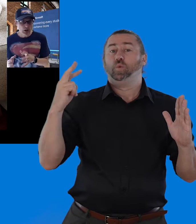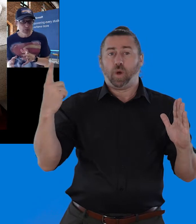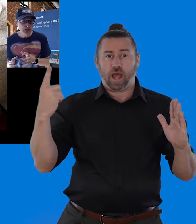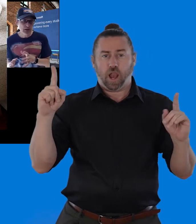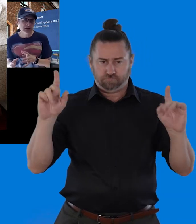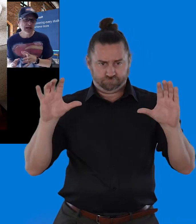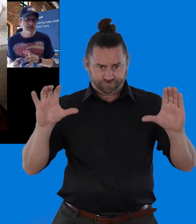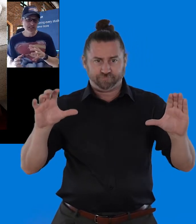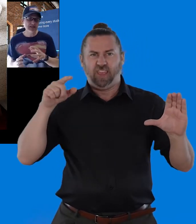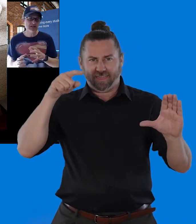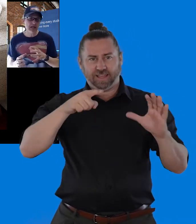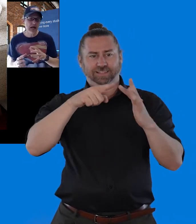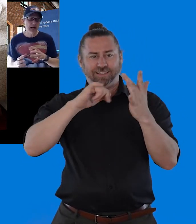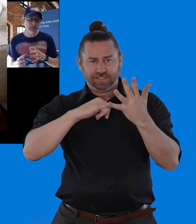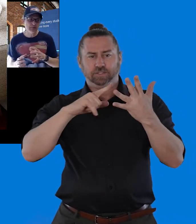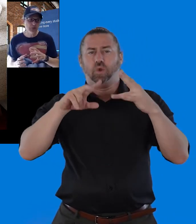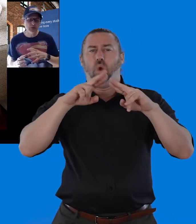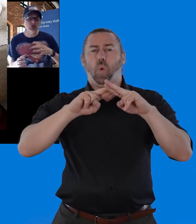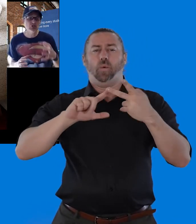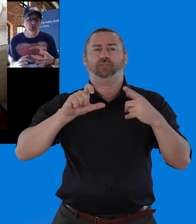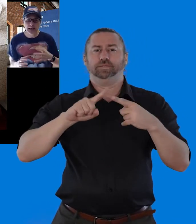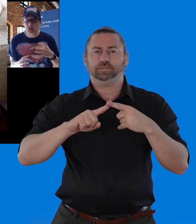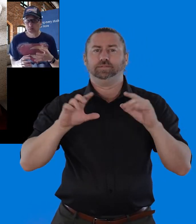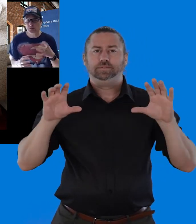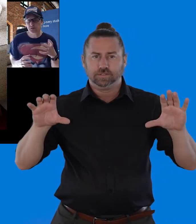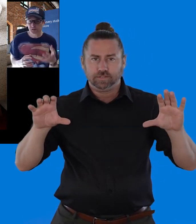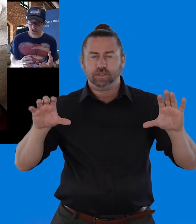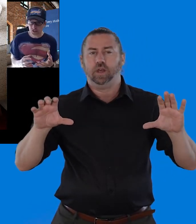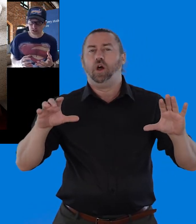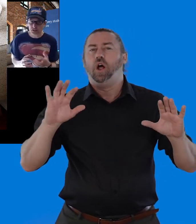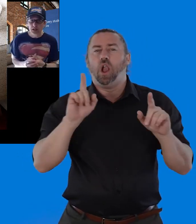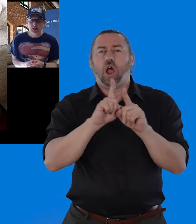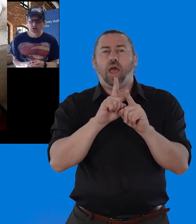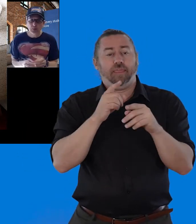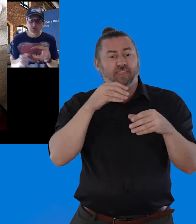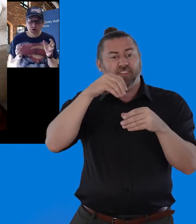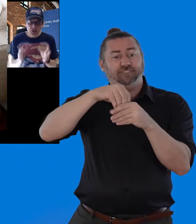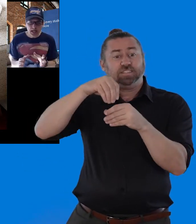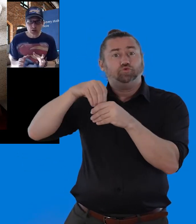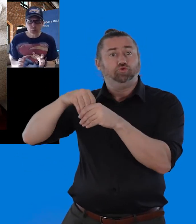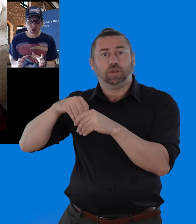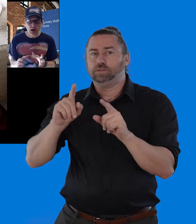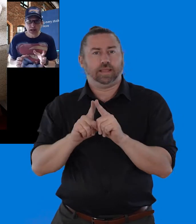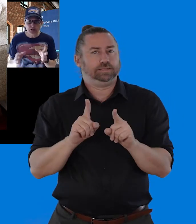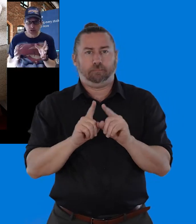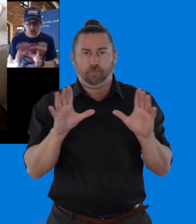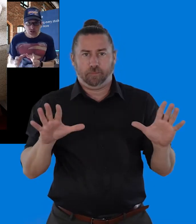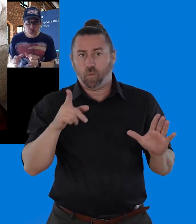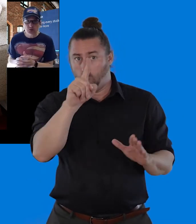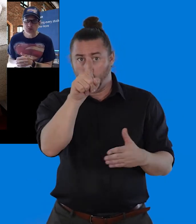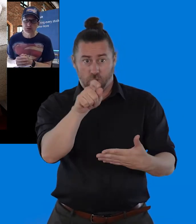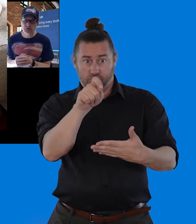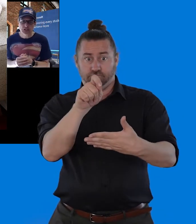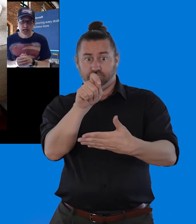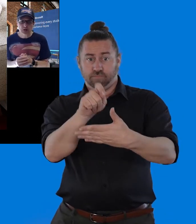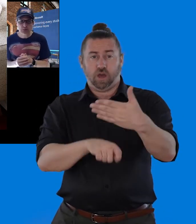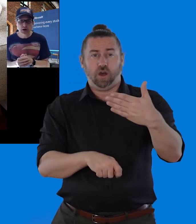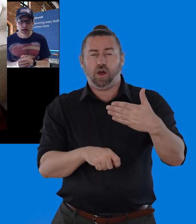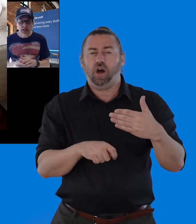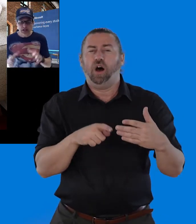And what I mean by that is it doesn't mature in terms of features. So, the version that you buy, the non-subscription version that you buy,